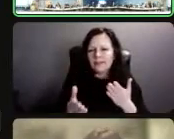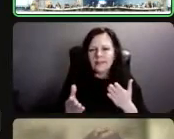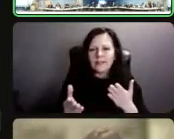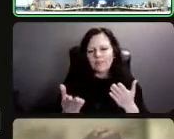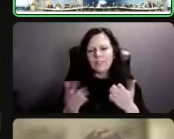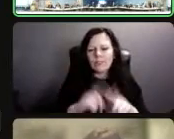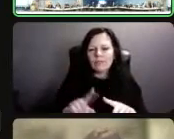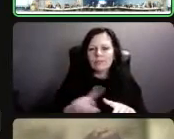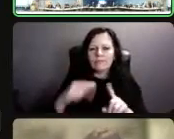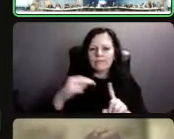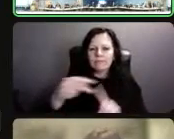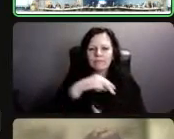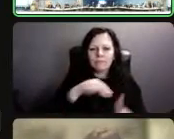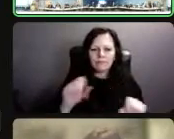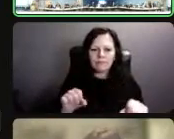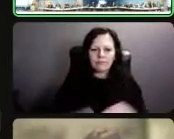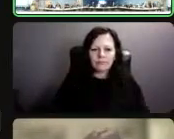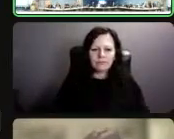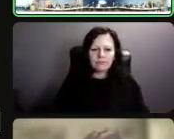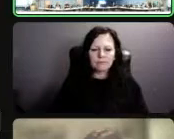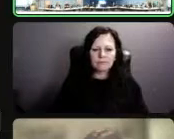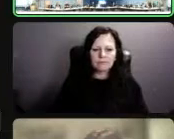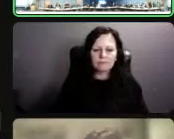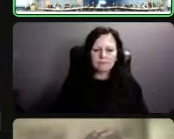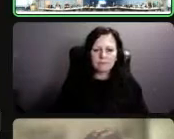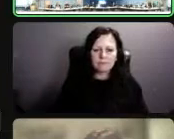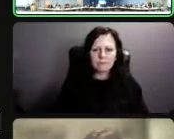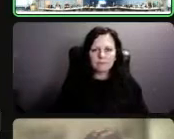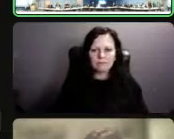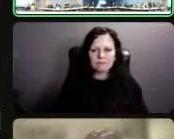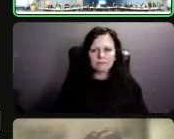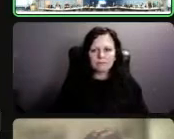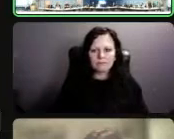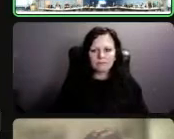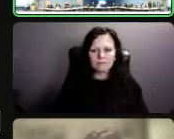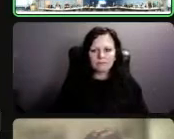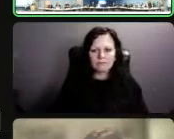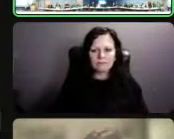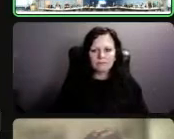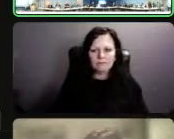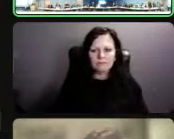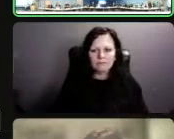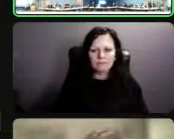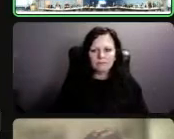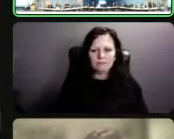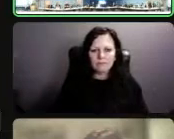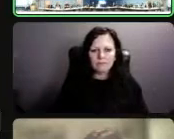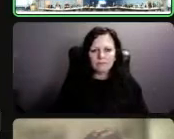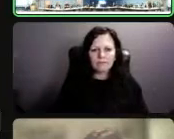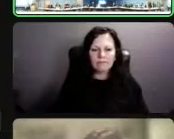HAD A SIMILAR ATTACKS BECAUSE